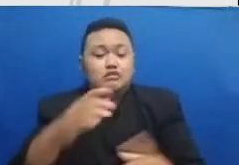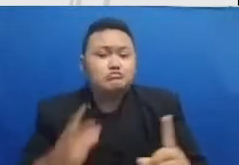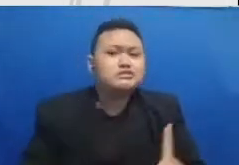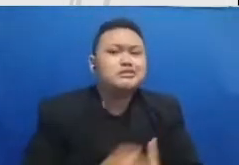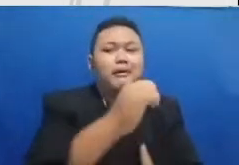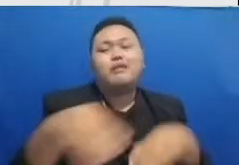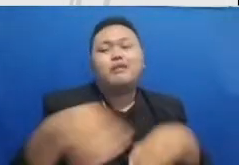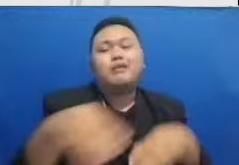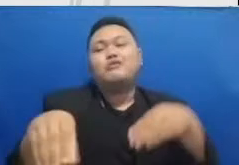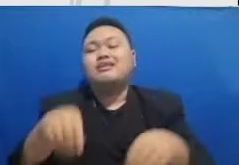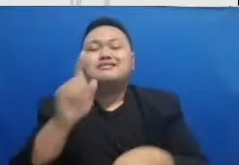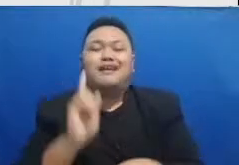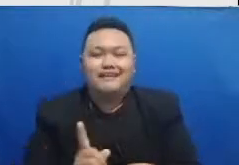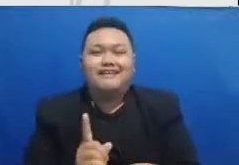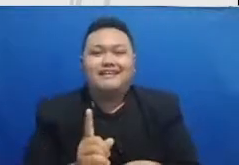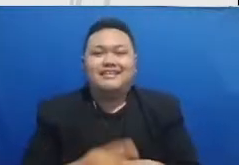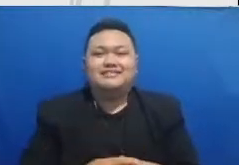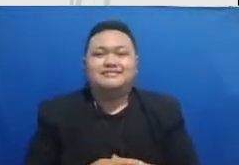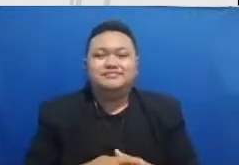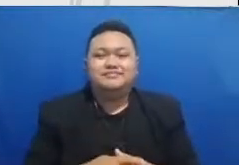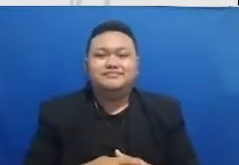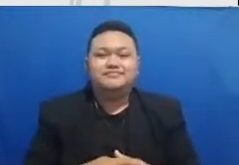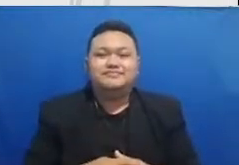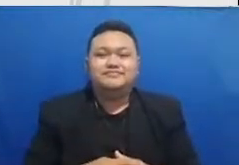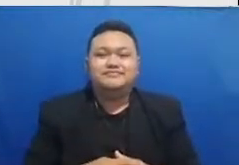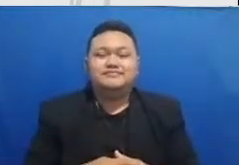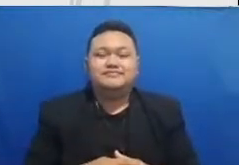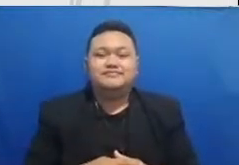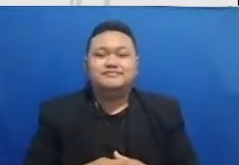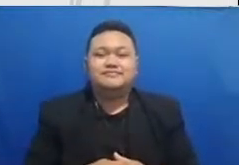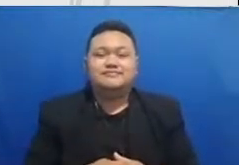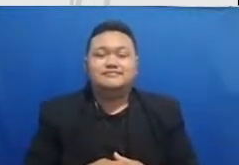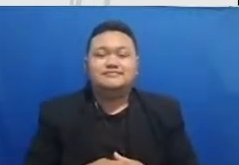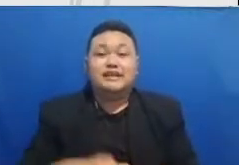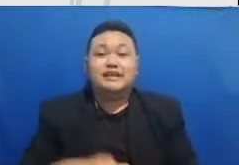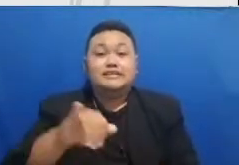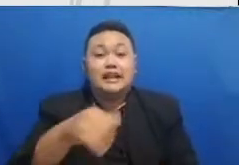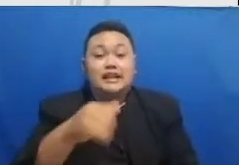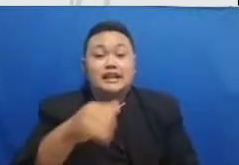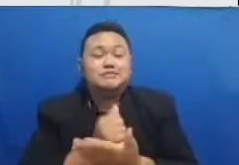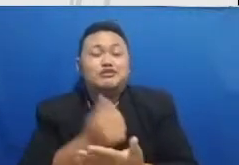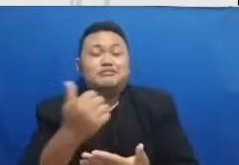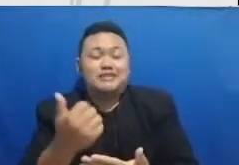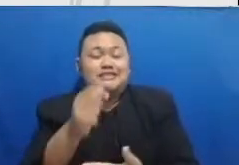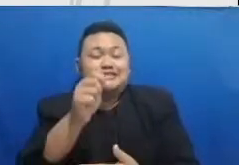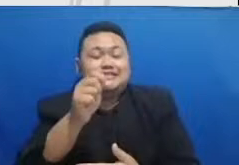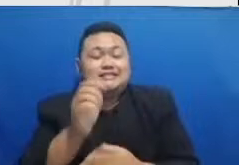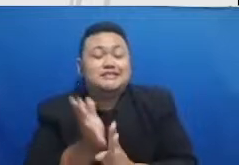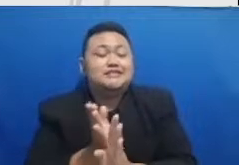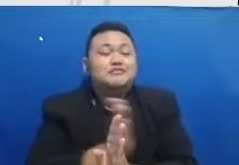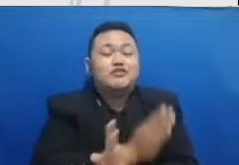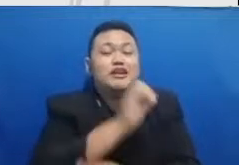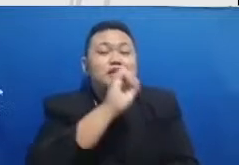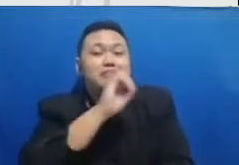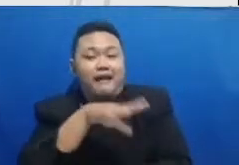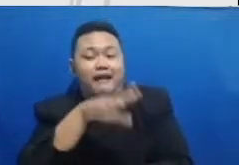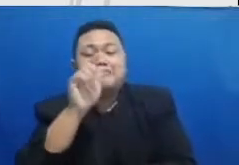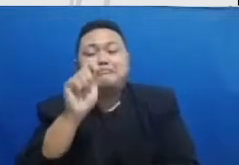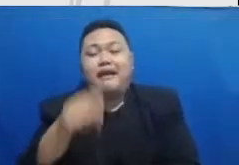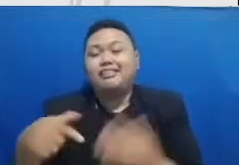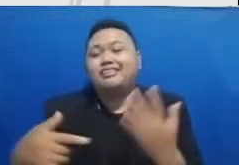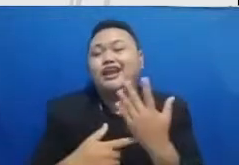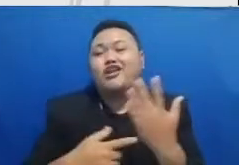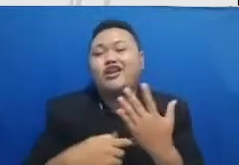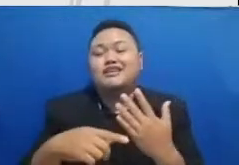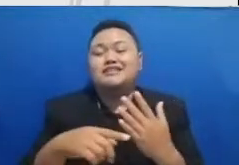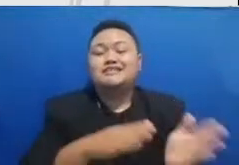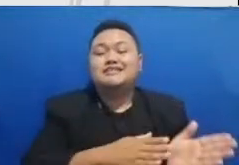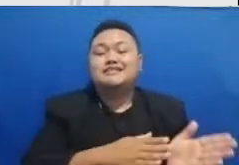this is what is called the use of technology, it has reached a solid state. Heart modification. It should